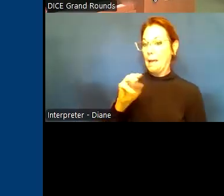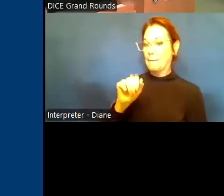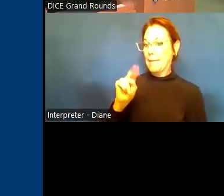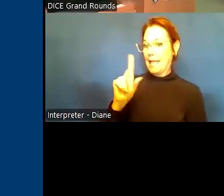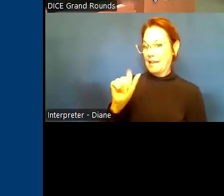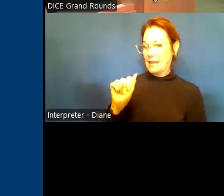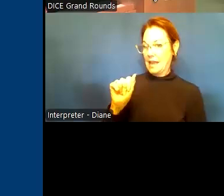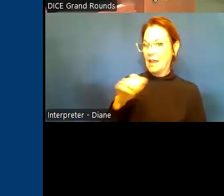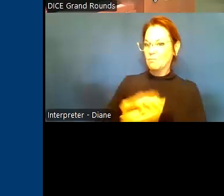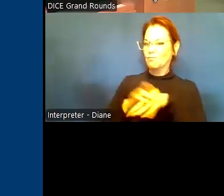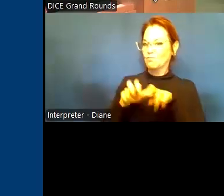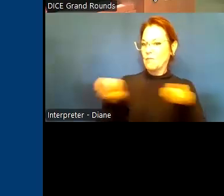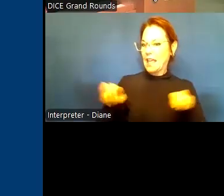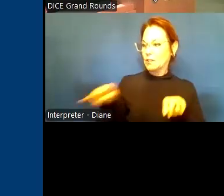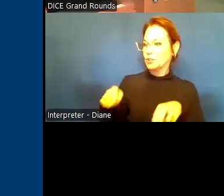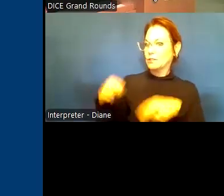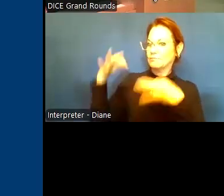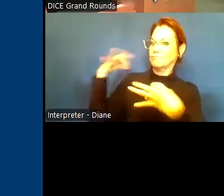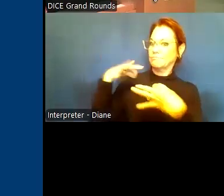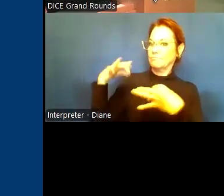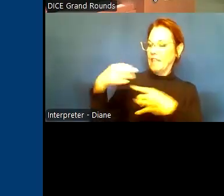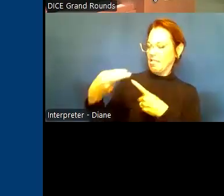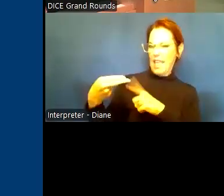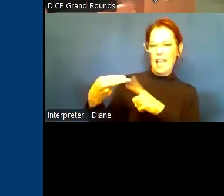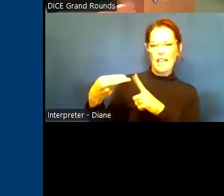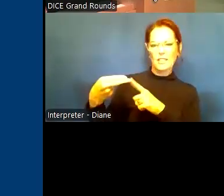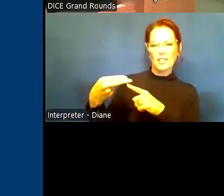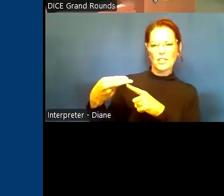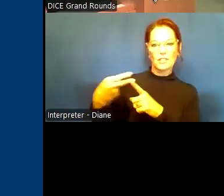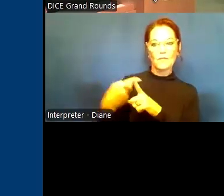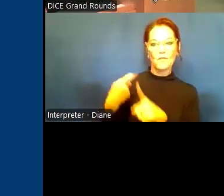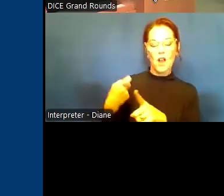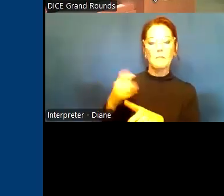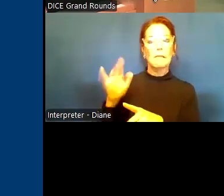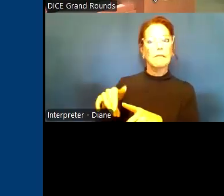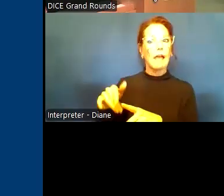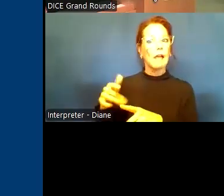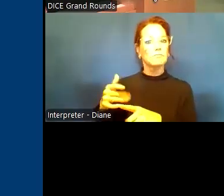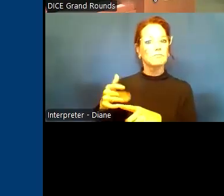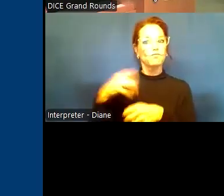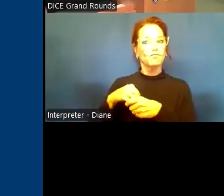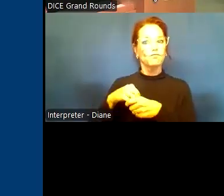helped me understand where the NH part came from and that was instituted when Bill not Bill Joe